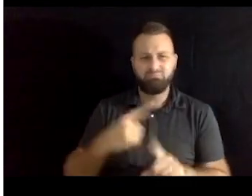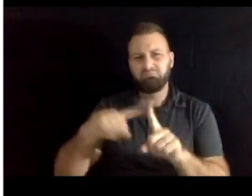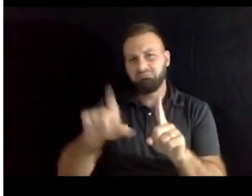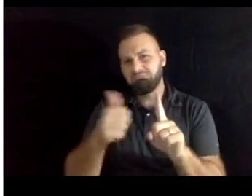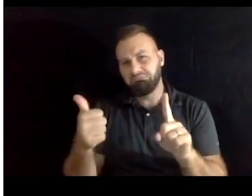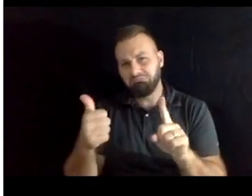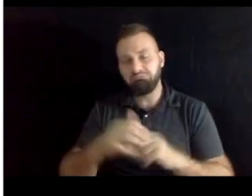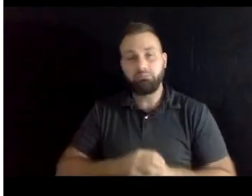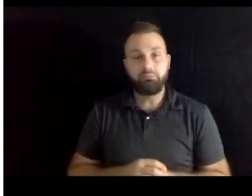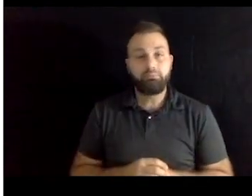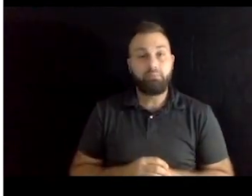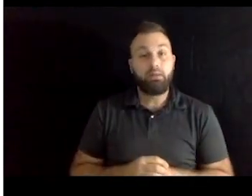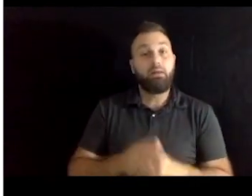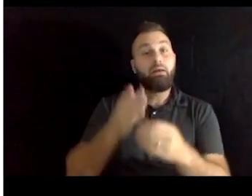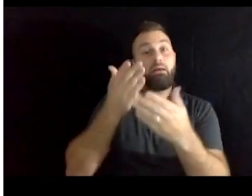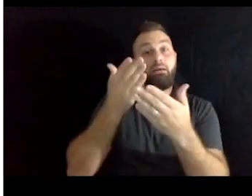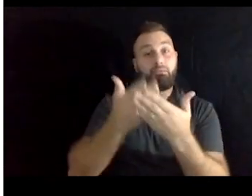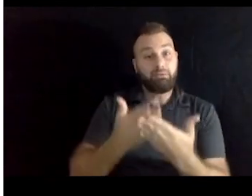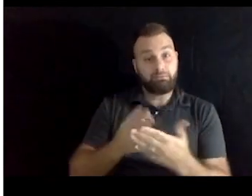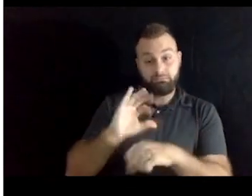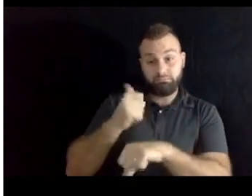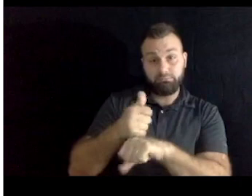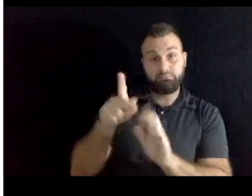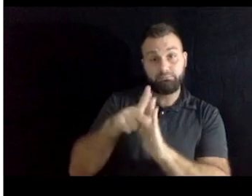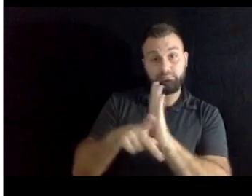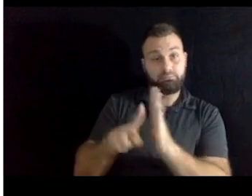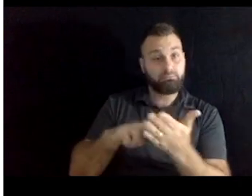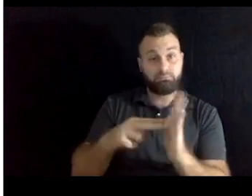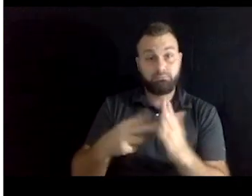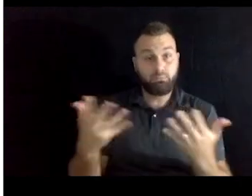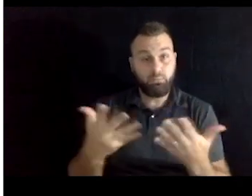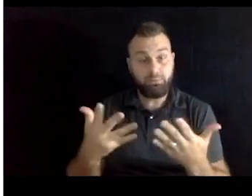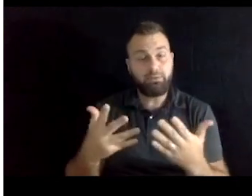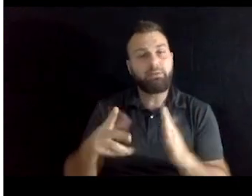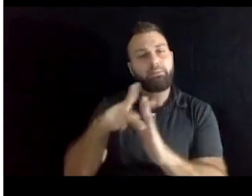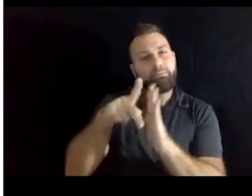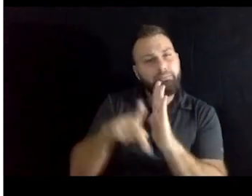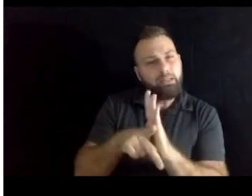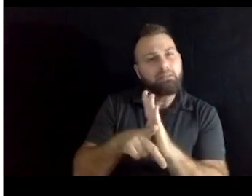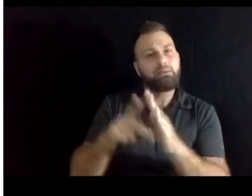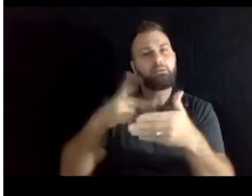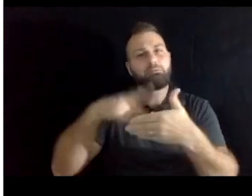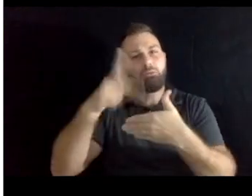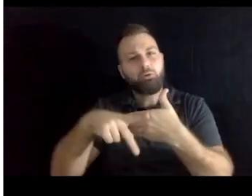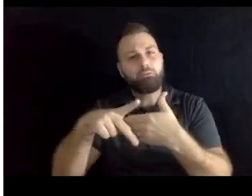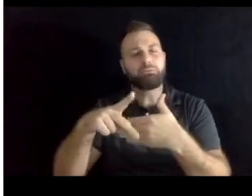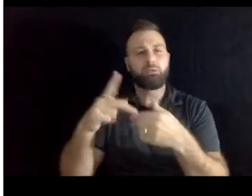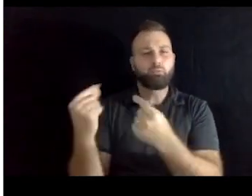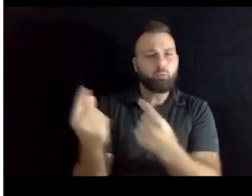When I say evidence based policy tonight, I'm talking about policies, programs and practices that